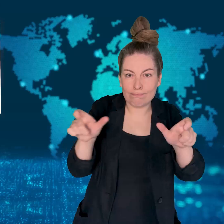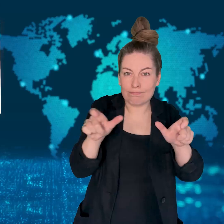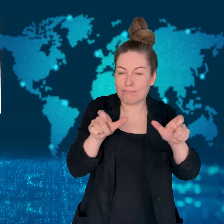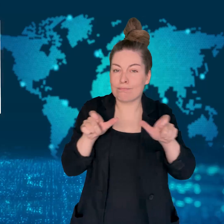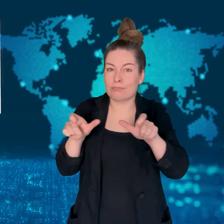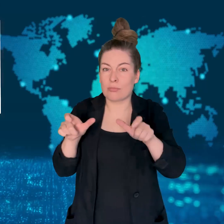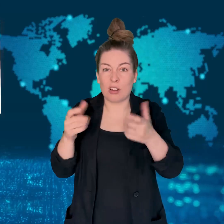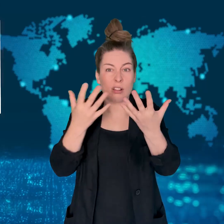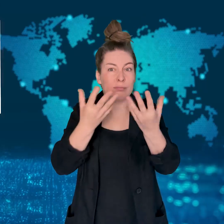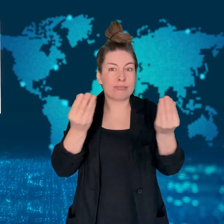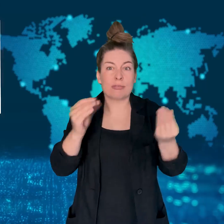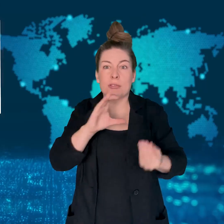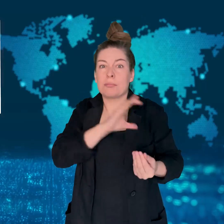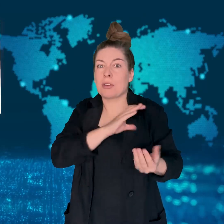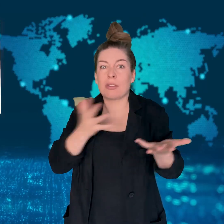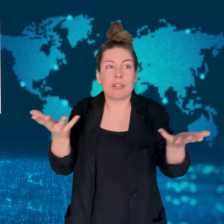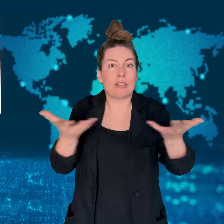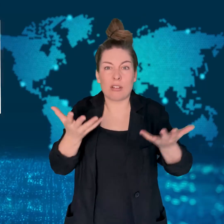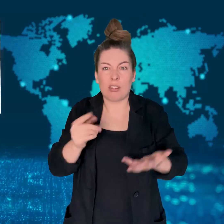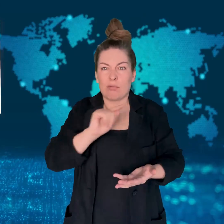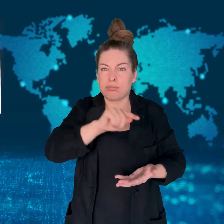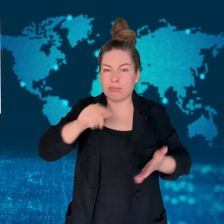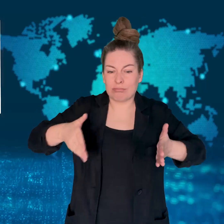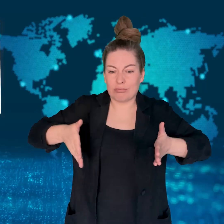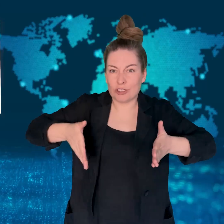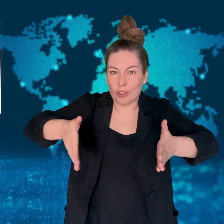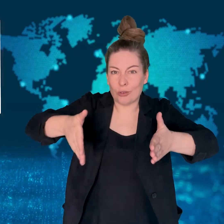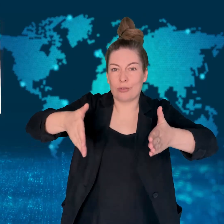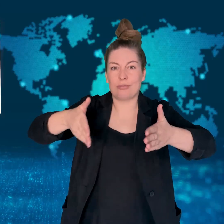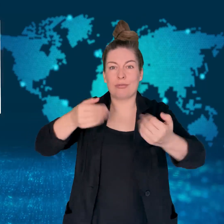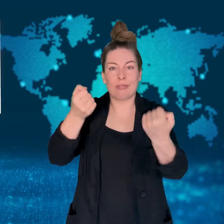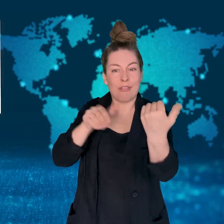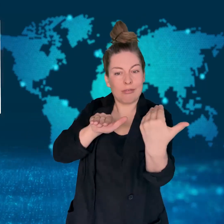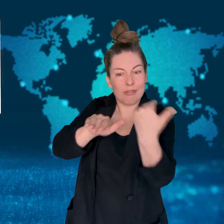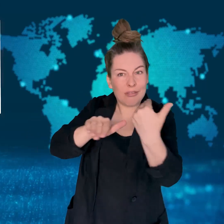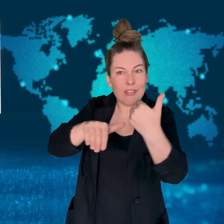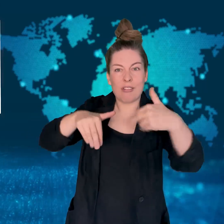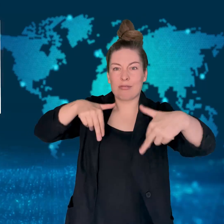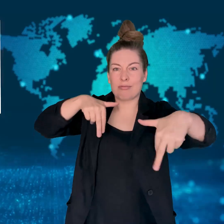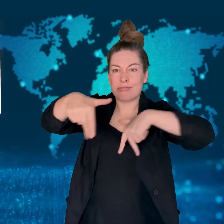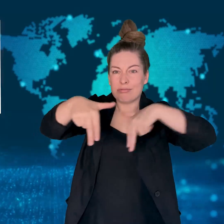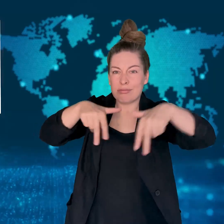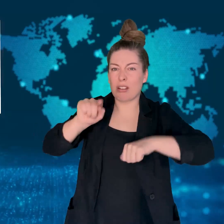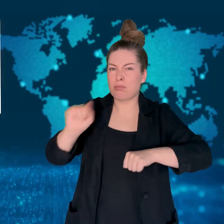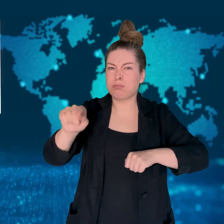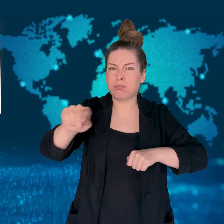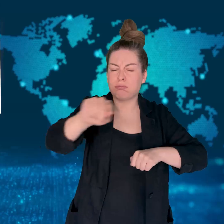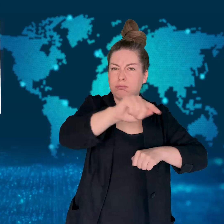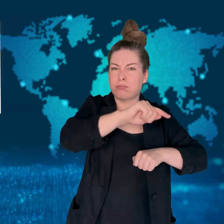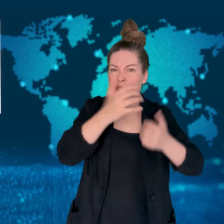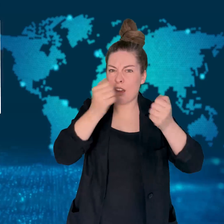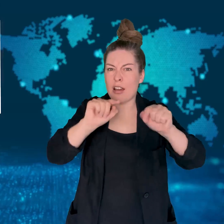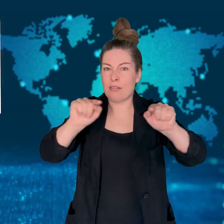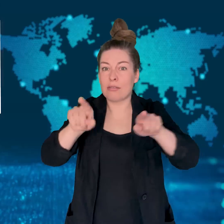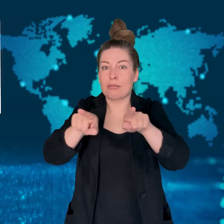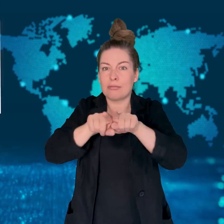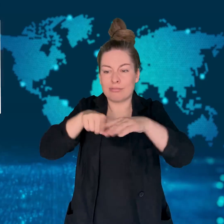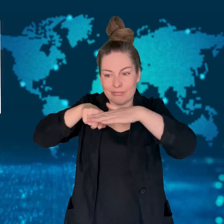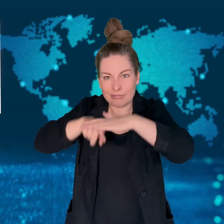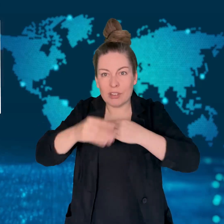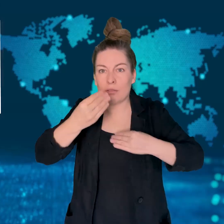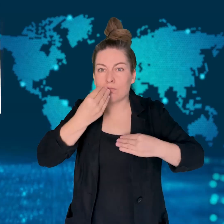Religious police in Malaysia are patrolling cities to